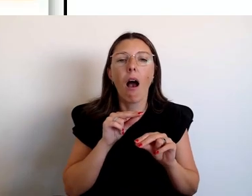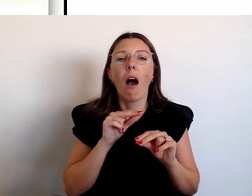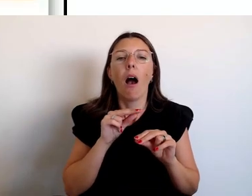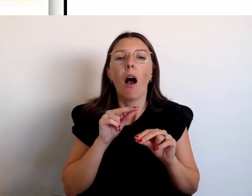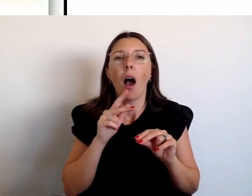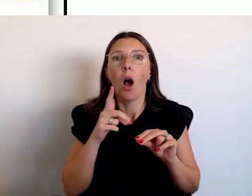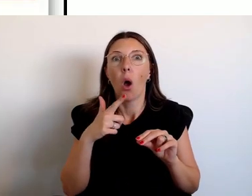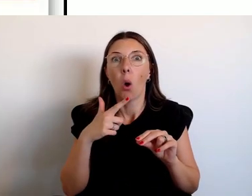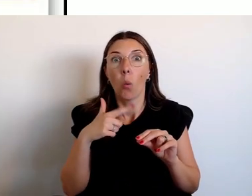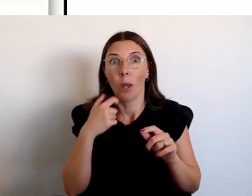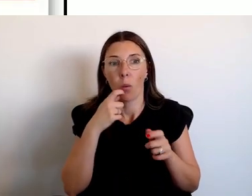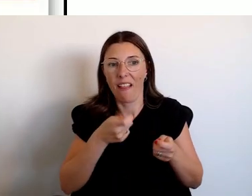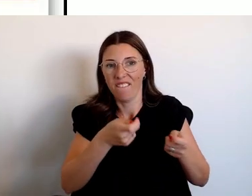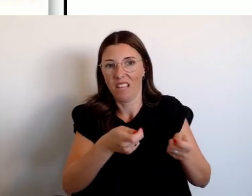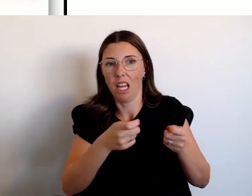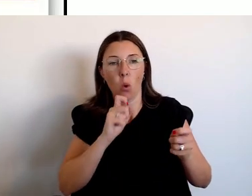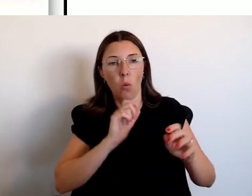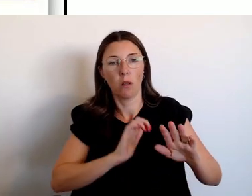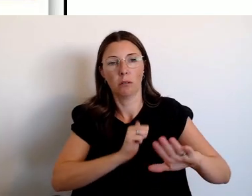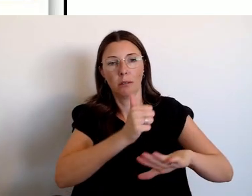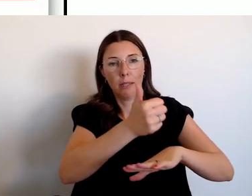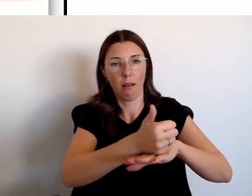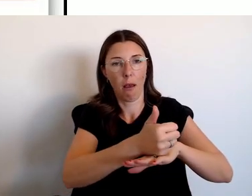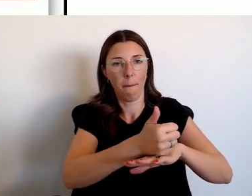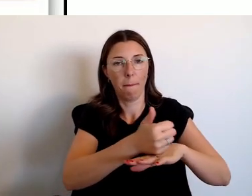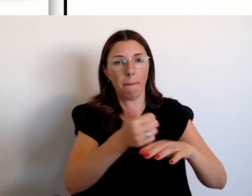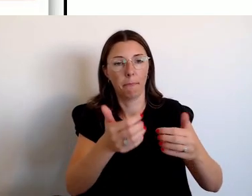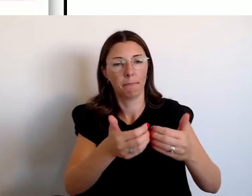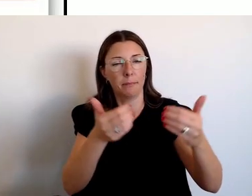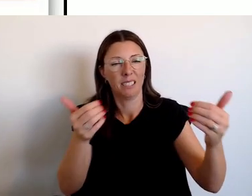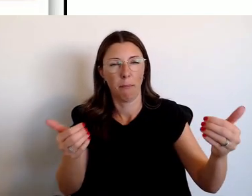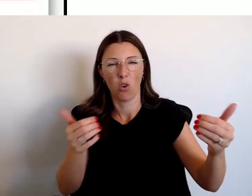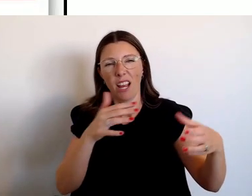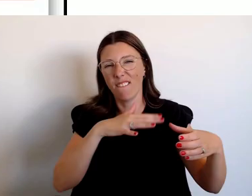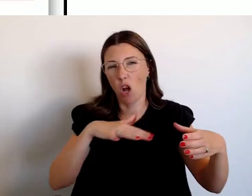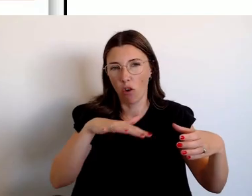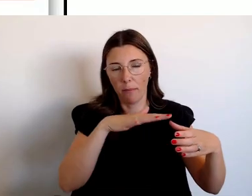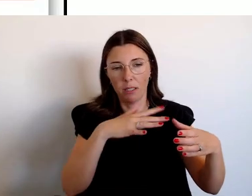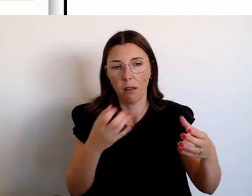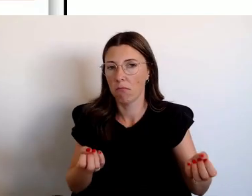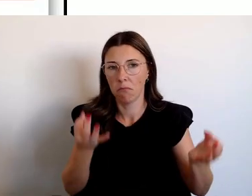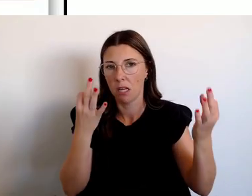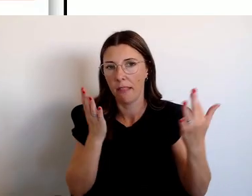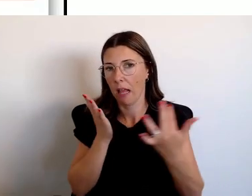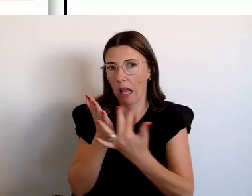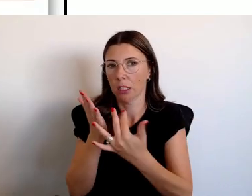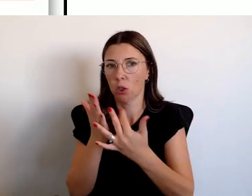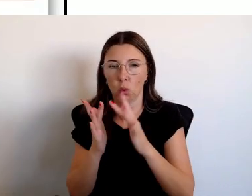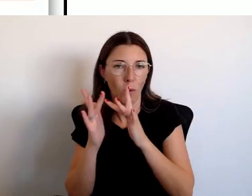Whisper, we're going to set it up in a segregated part of our environment that has no access to the internet so